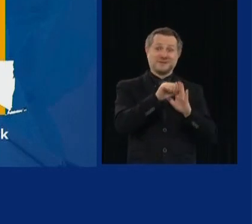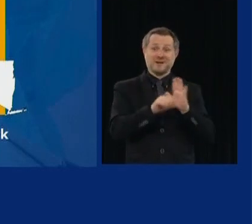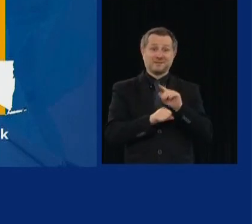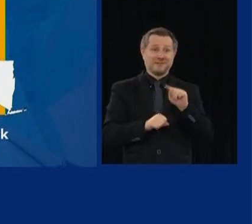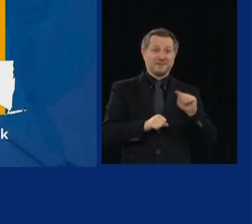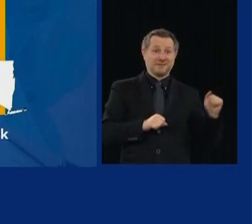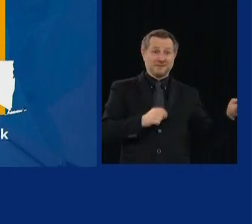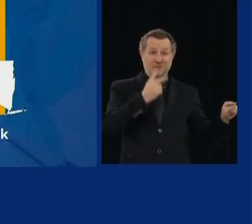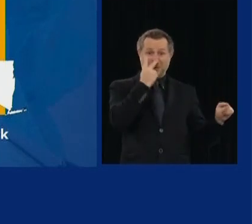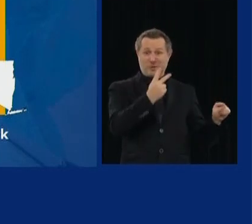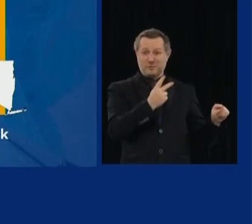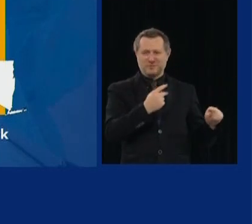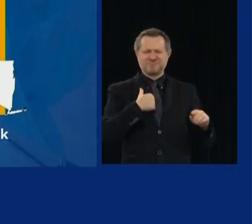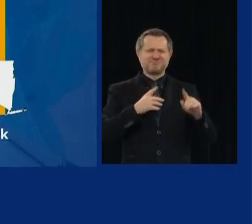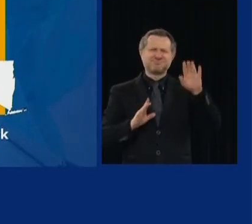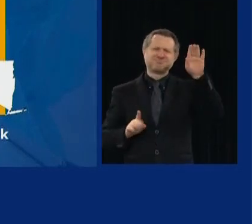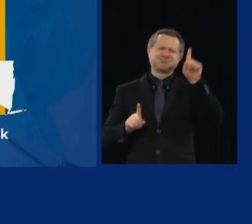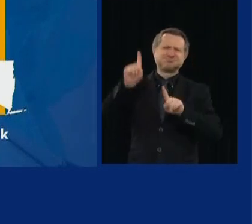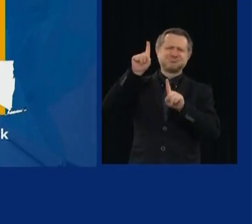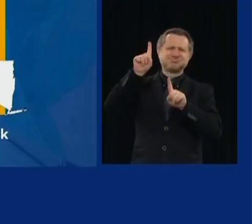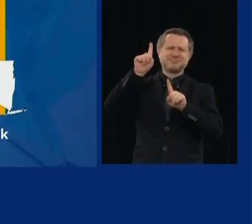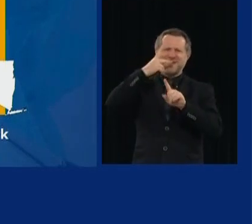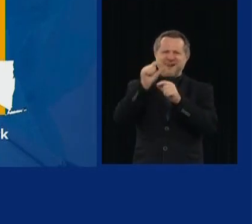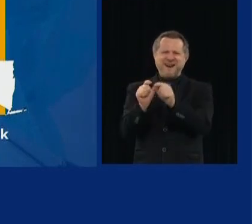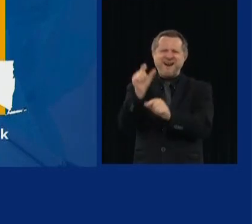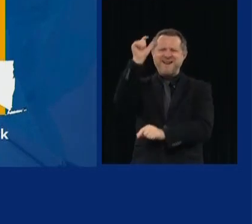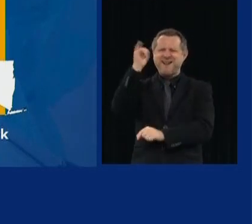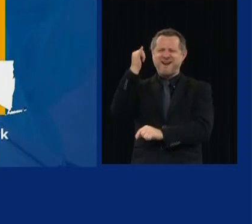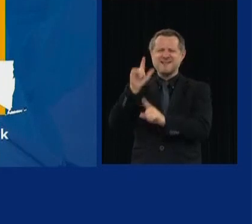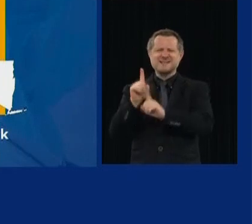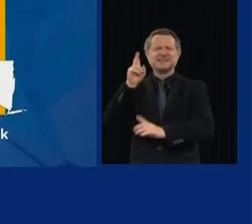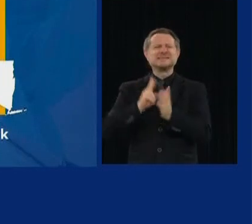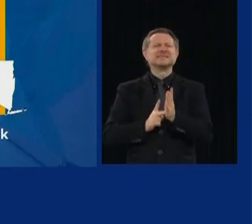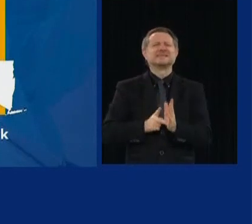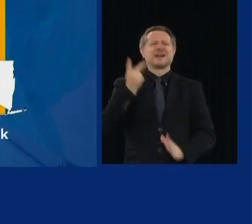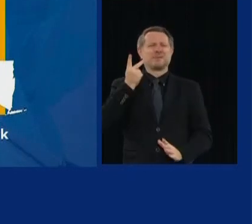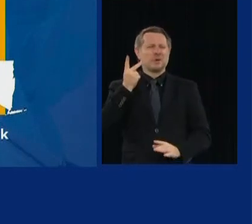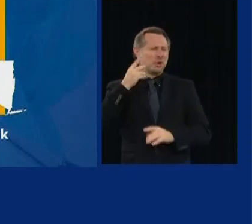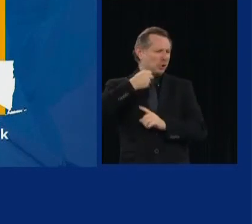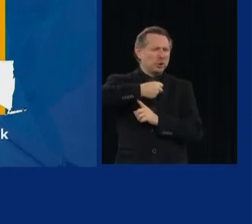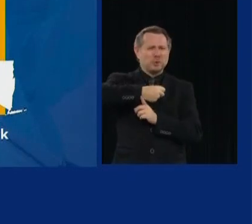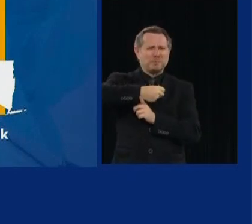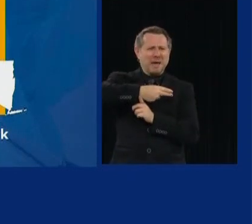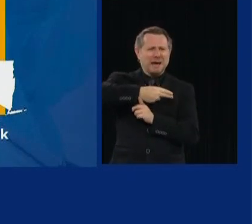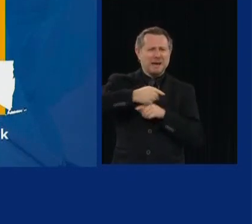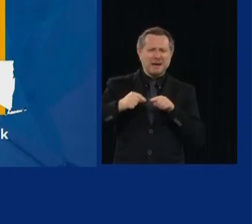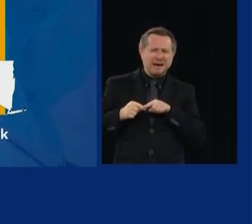WHEN YOU COMPARE US TO OTHER